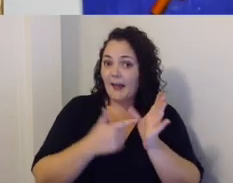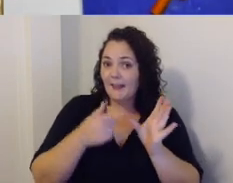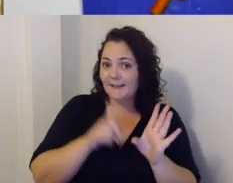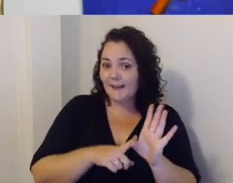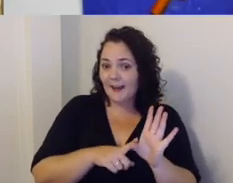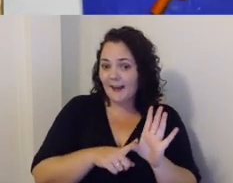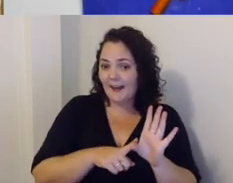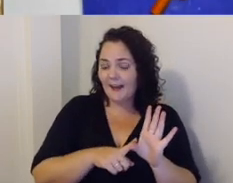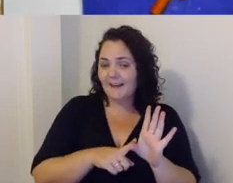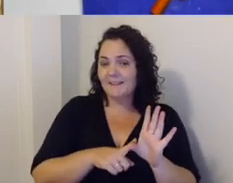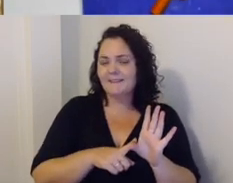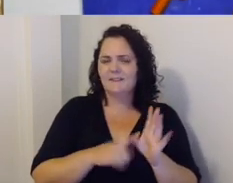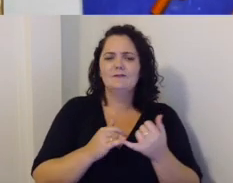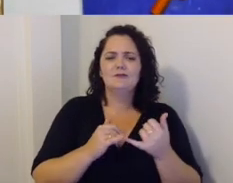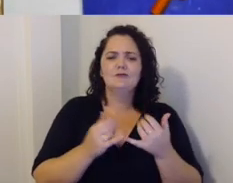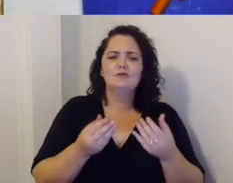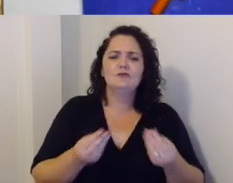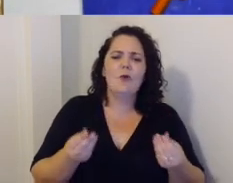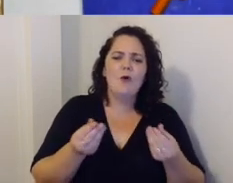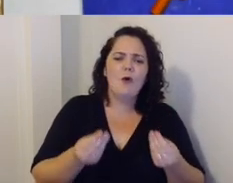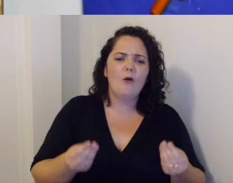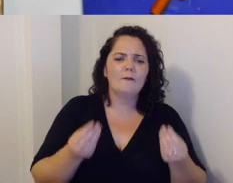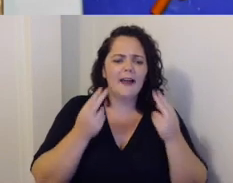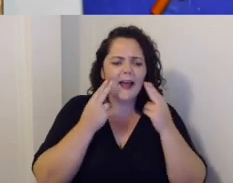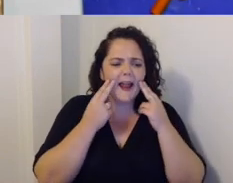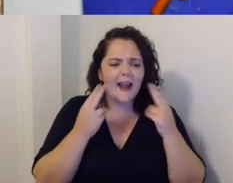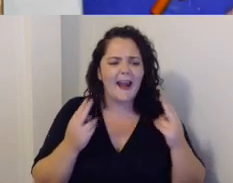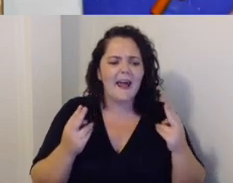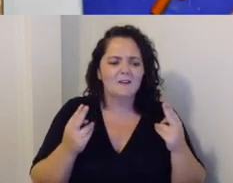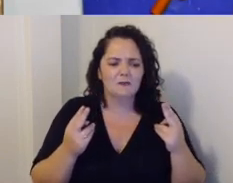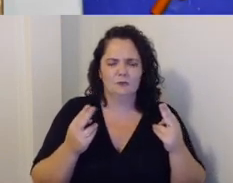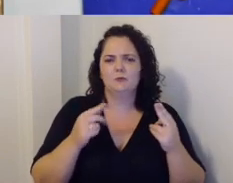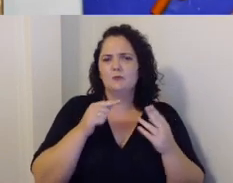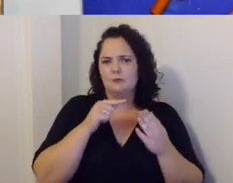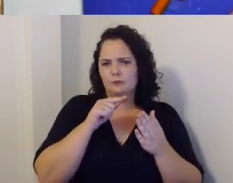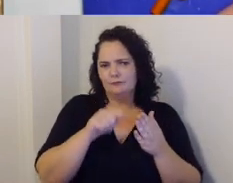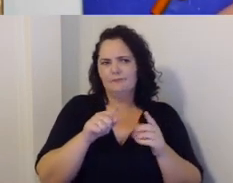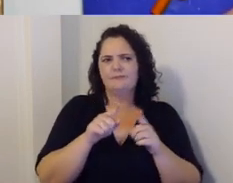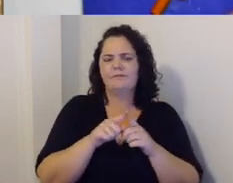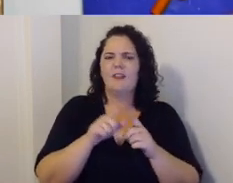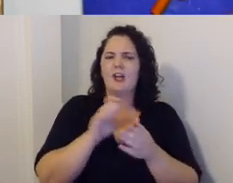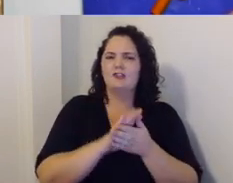this is a very very soft natural white clay called kaolin it's sometimes referred to also